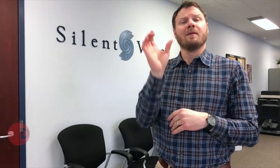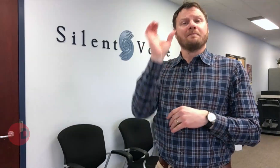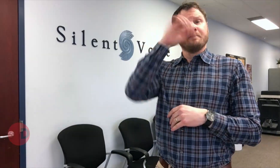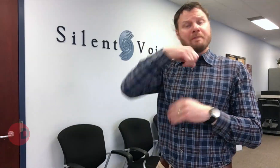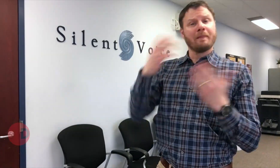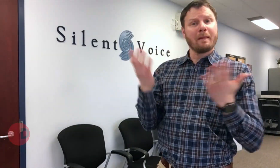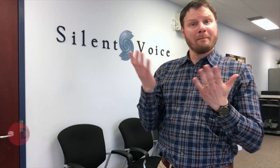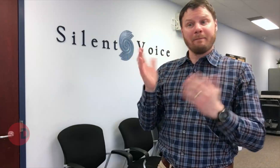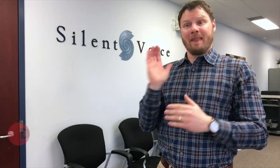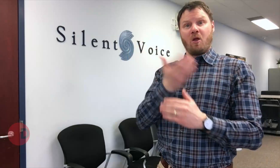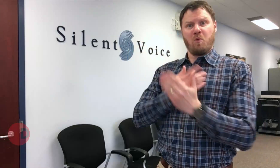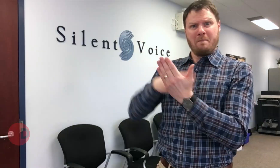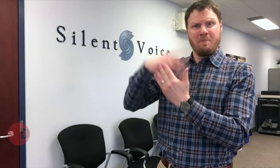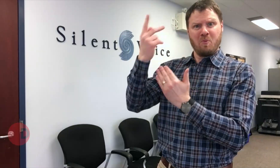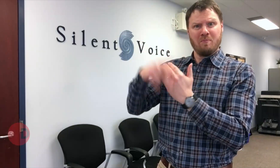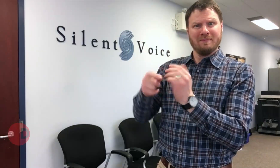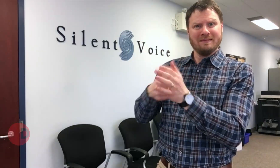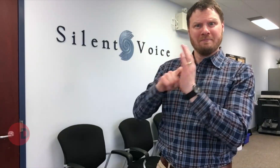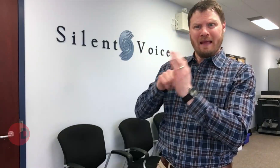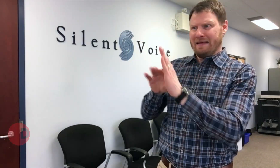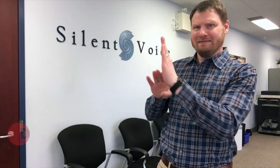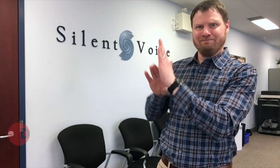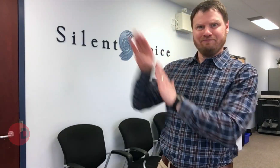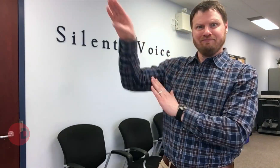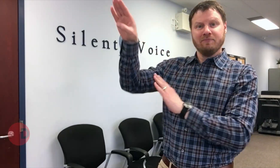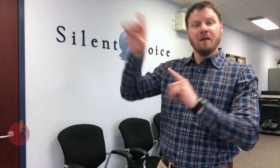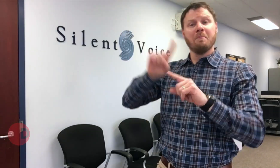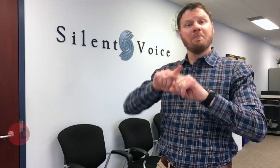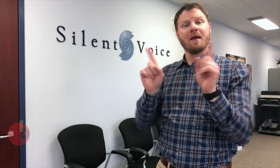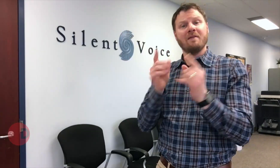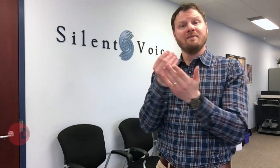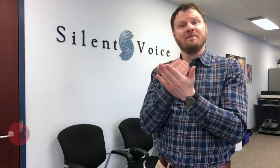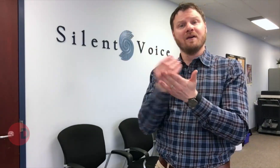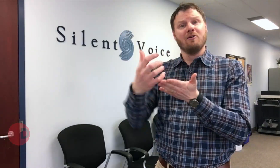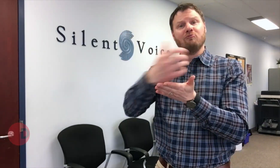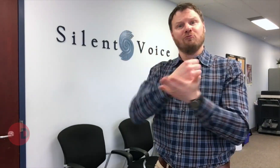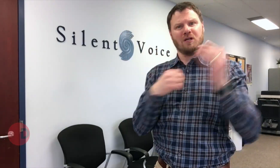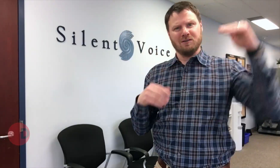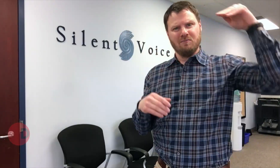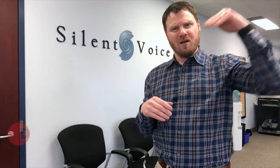But as our program demands skyrocket, fundraising has declined.